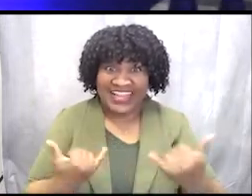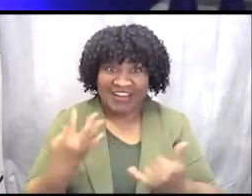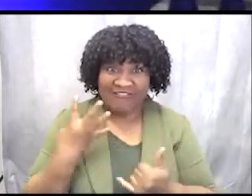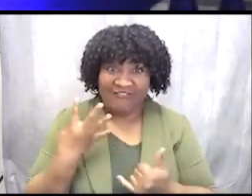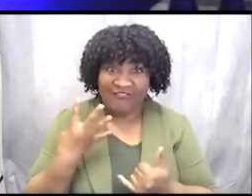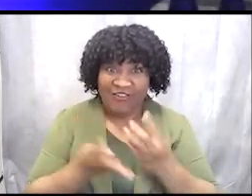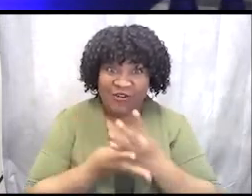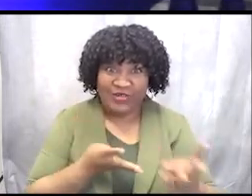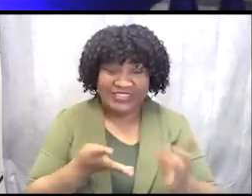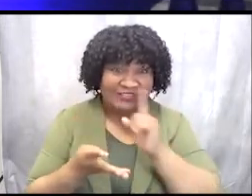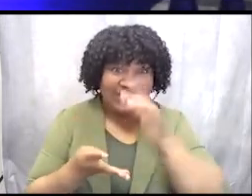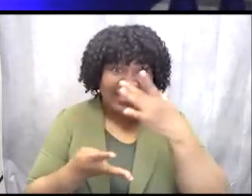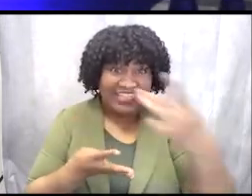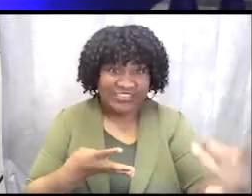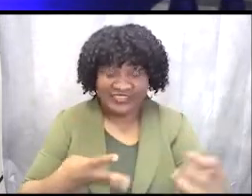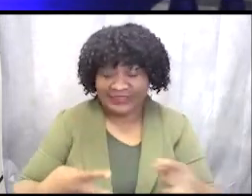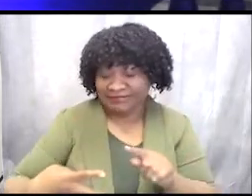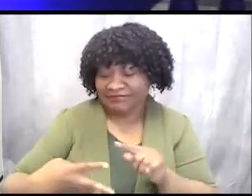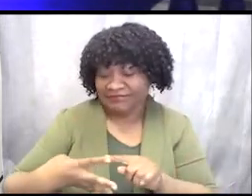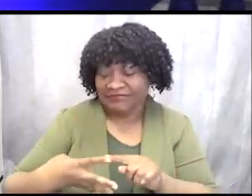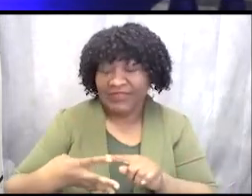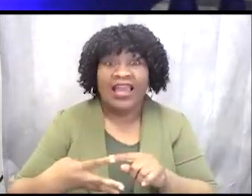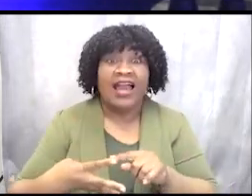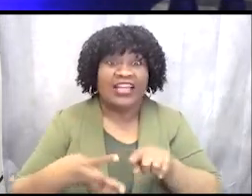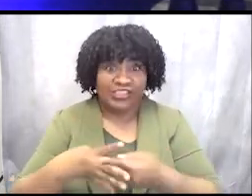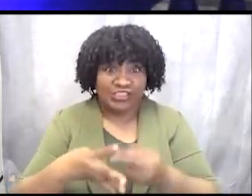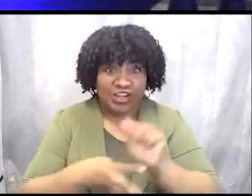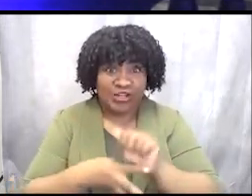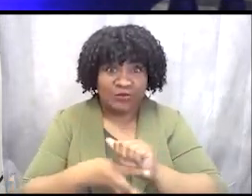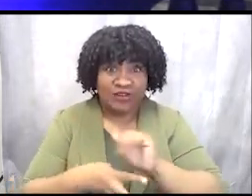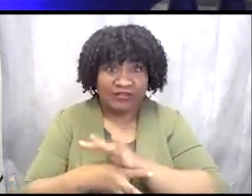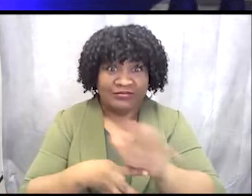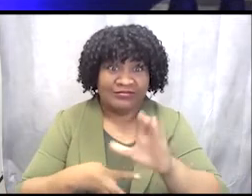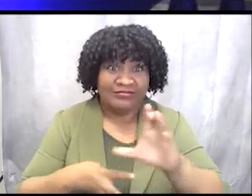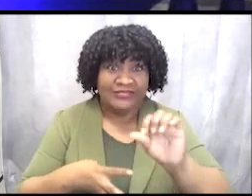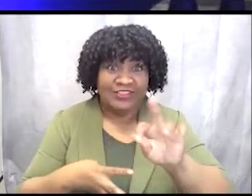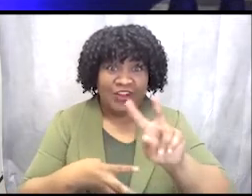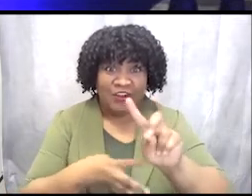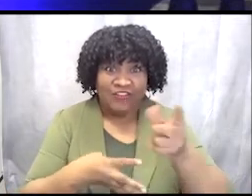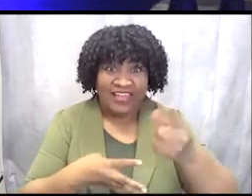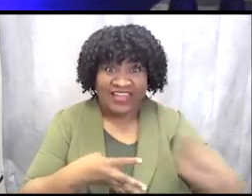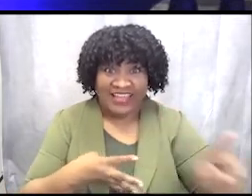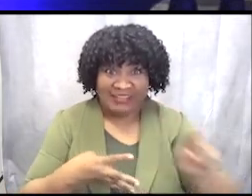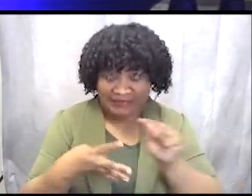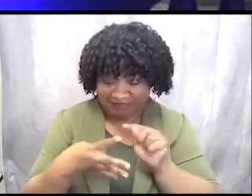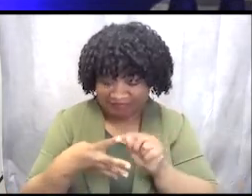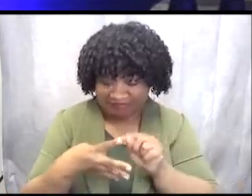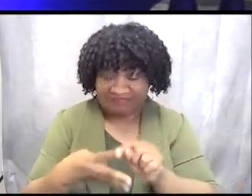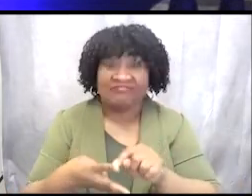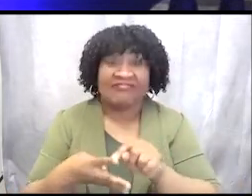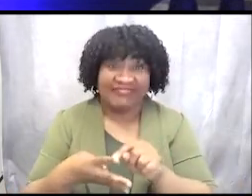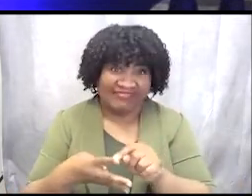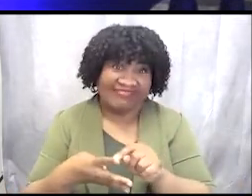(clapping) And it's been interesting. I came in at the height of this this COVID surge. [Sonya] You did.